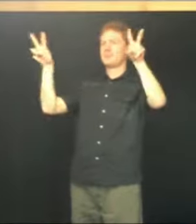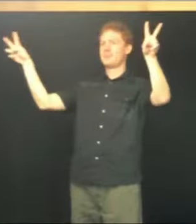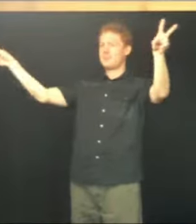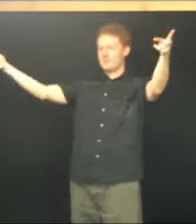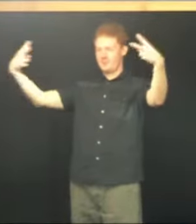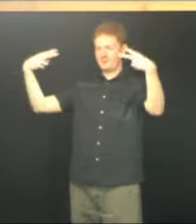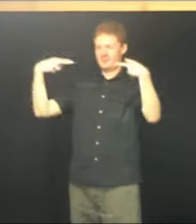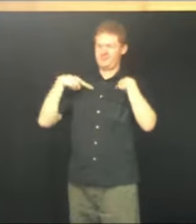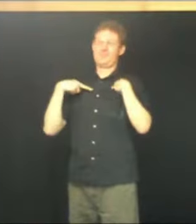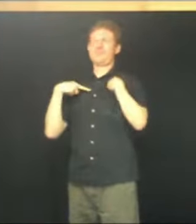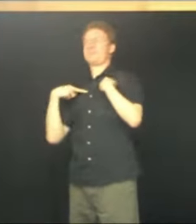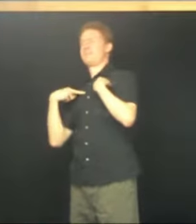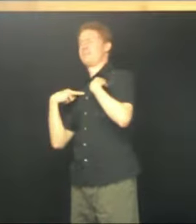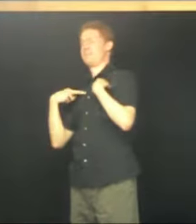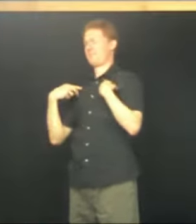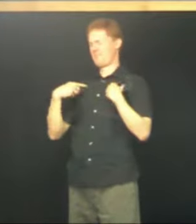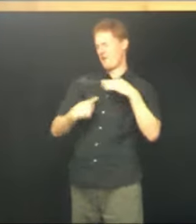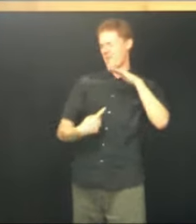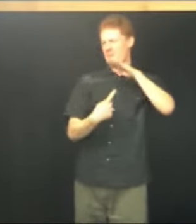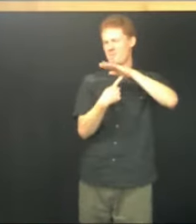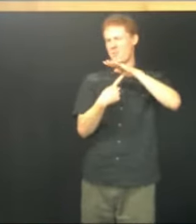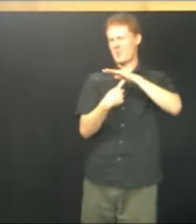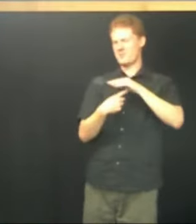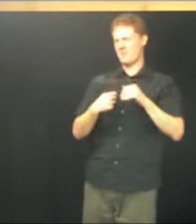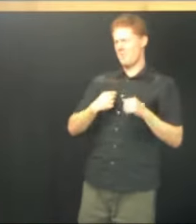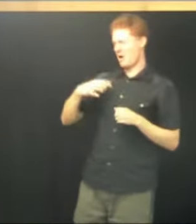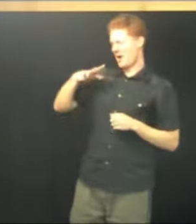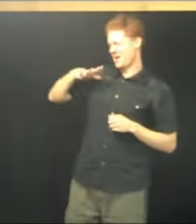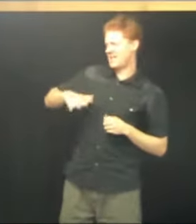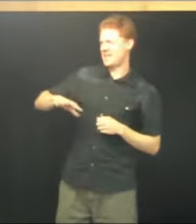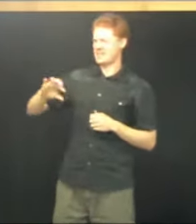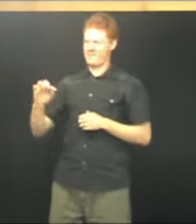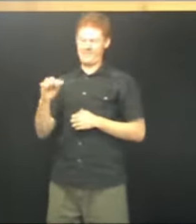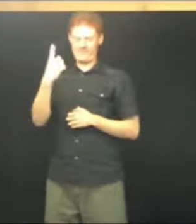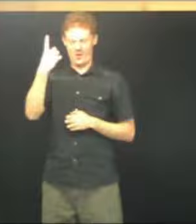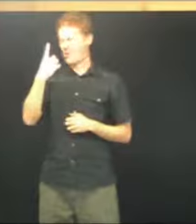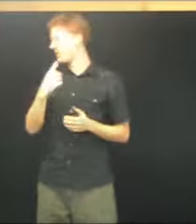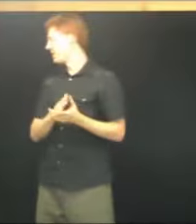only focus on yourself you are more important hence your needs come first